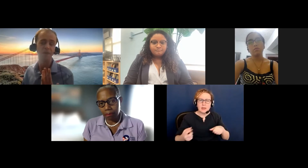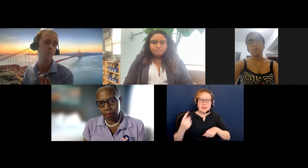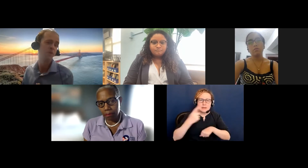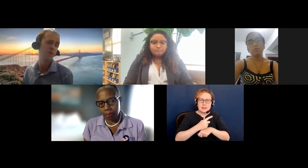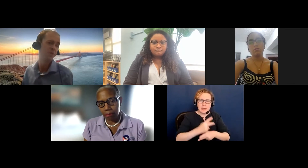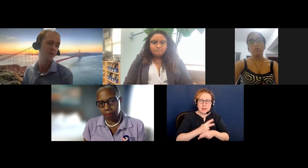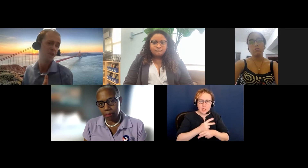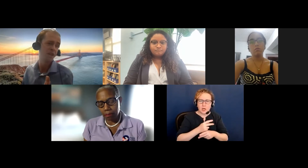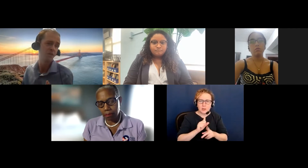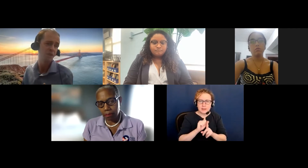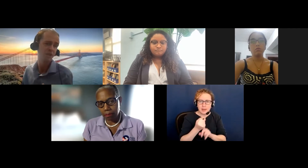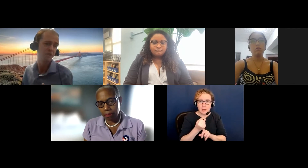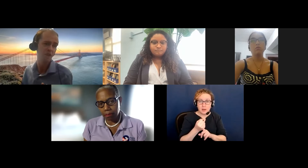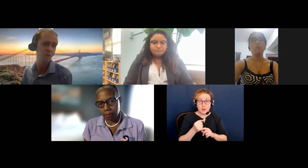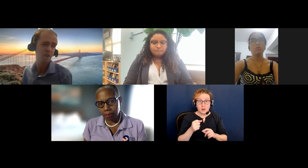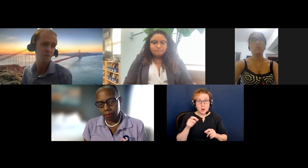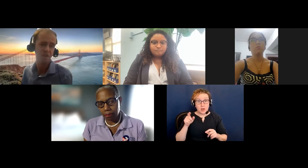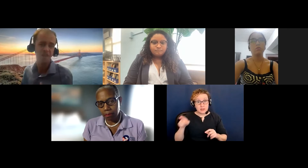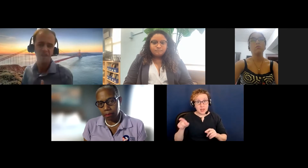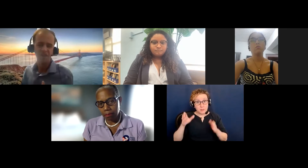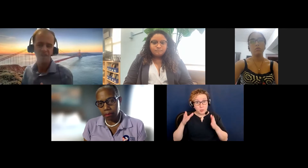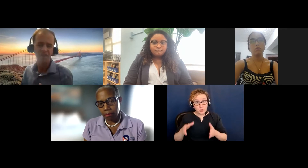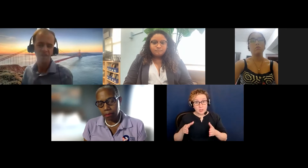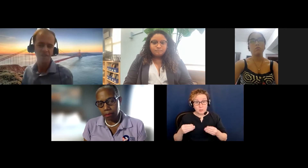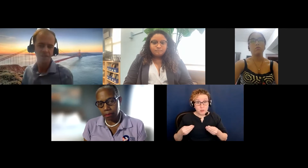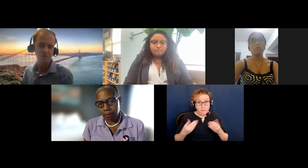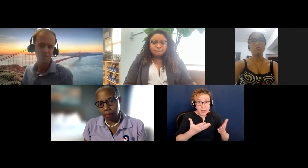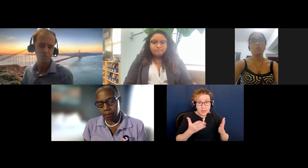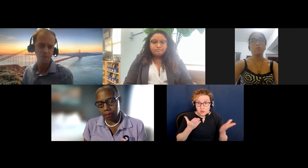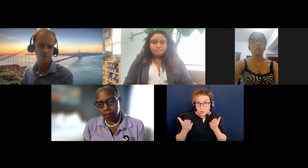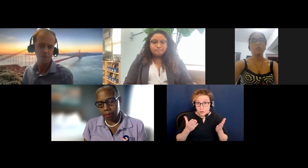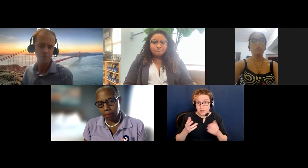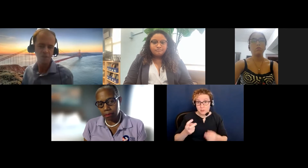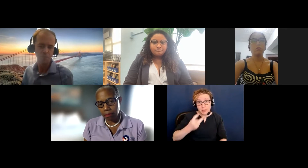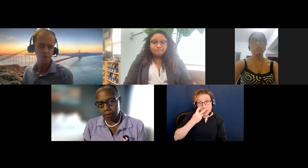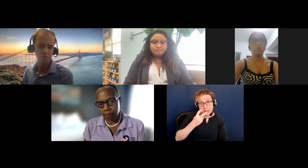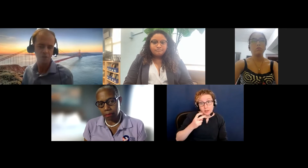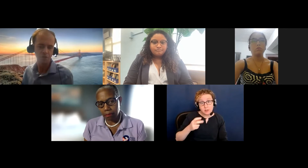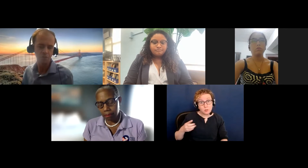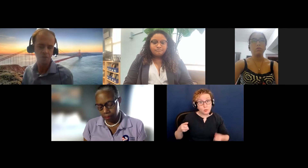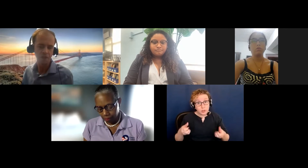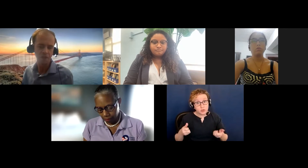that person as being blind or using a wheelchair. I think you were telling me an interesting story